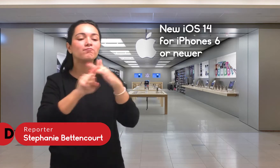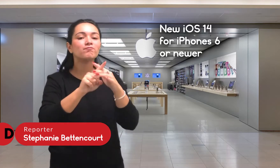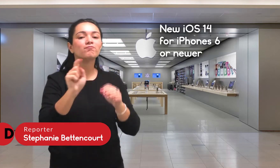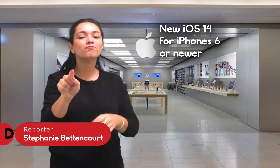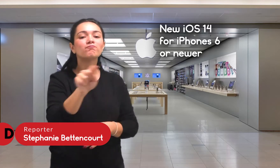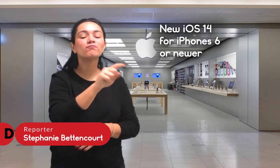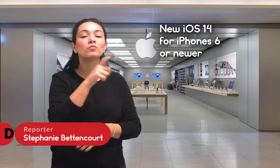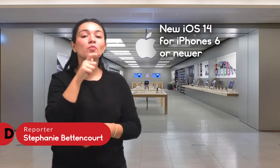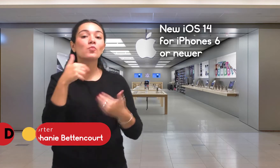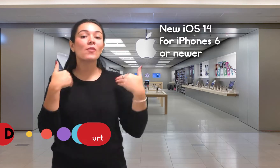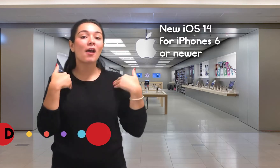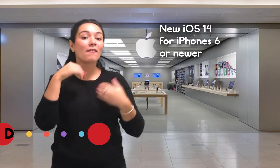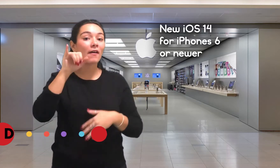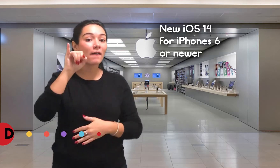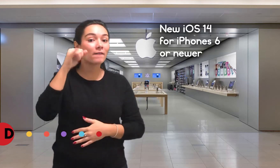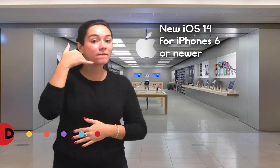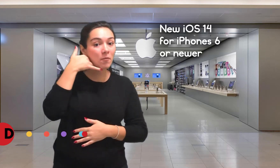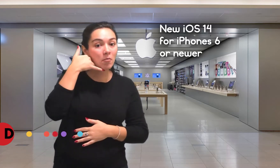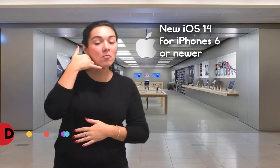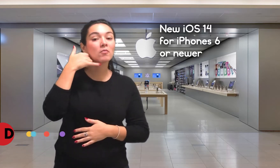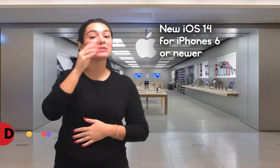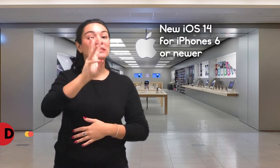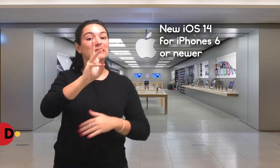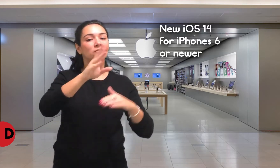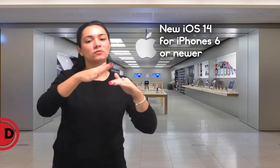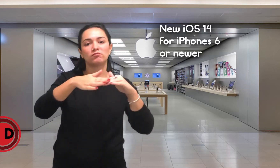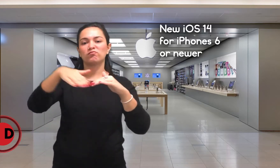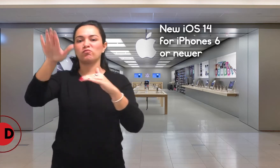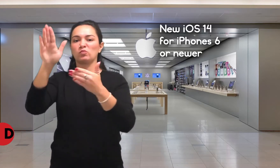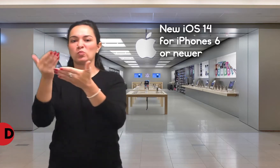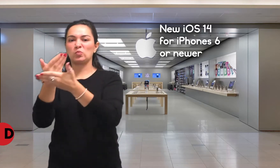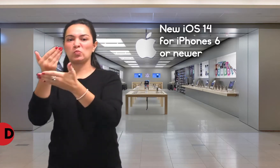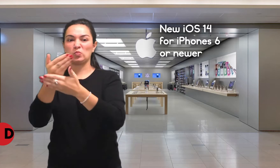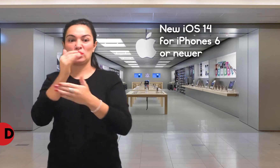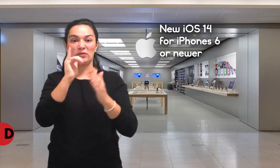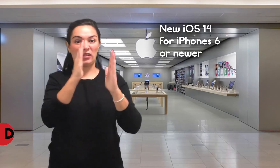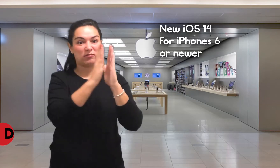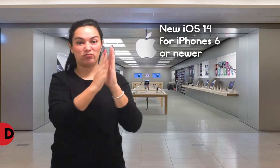available only on iPhones 6 or newer.